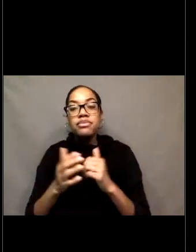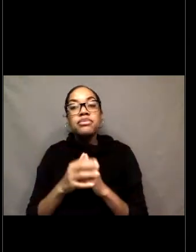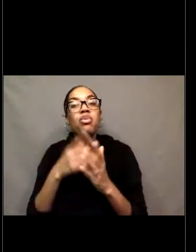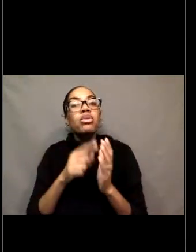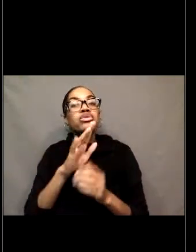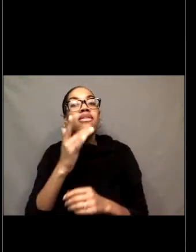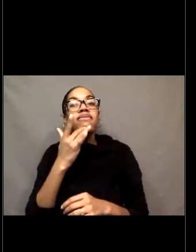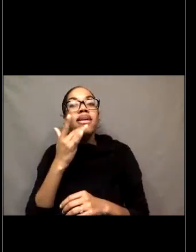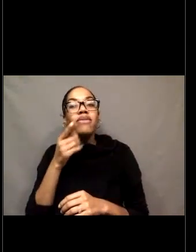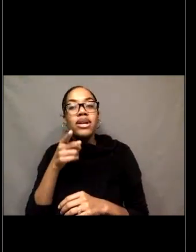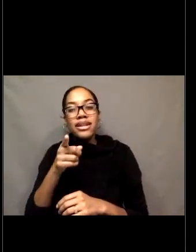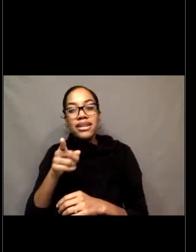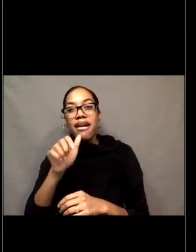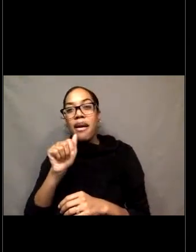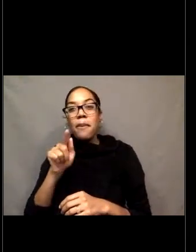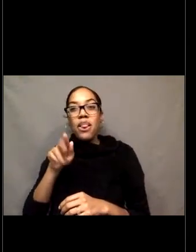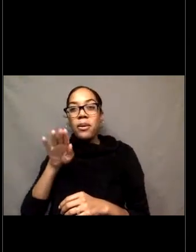Do you have a favorite species of abalone?